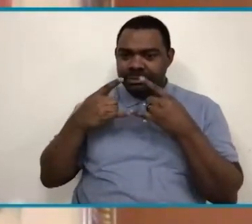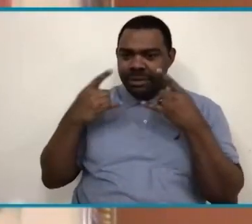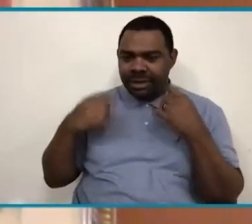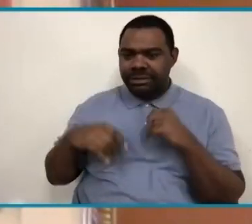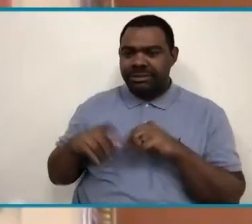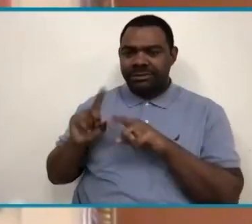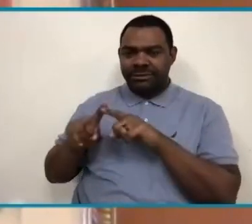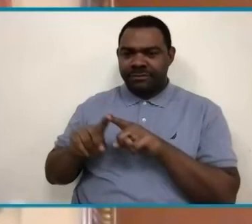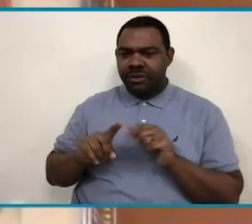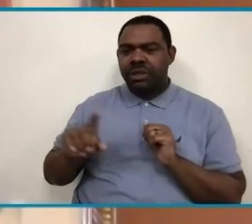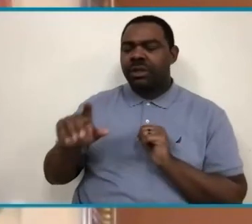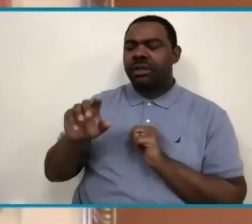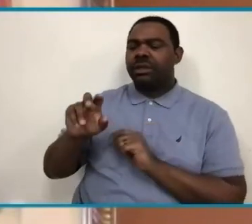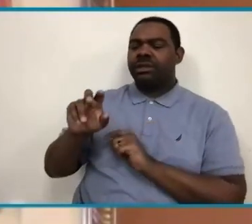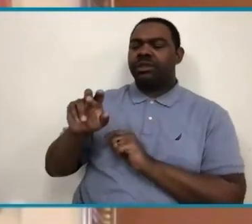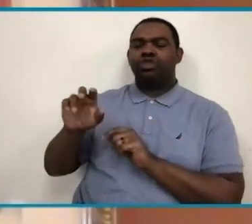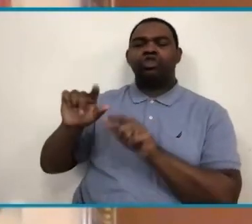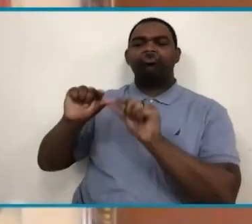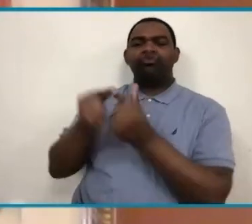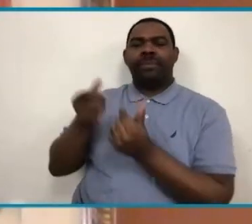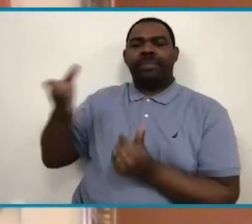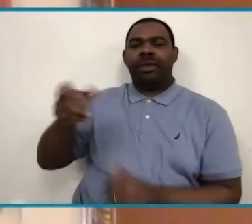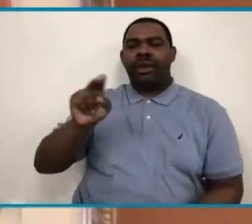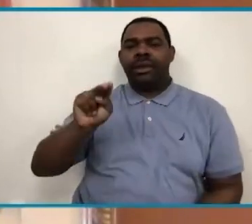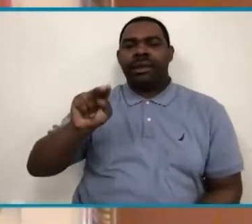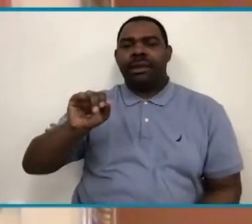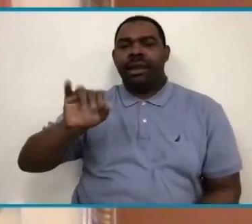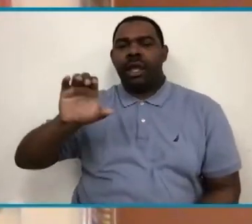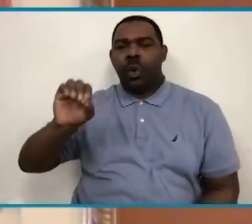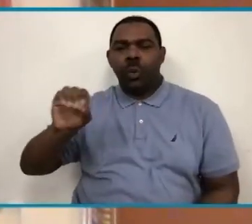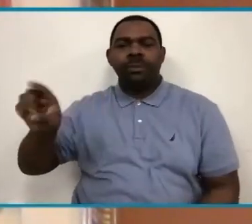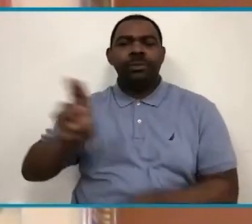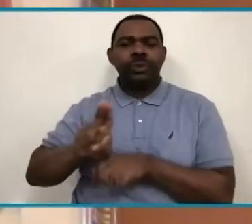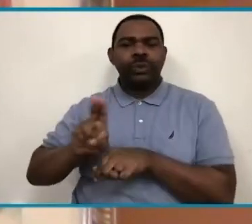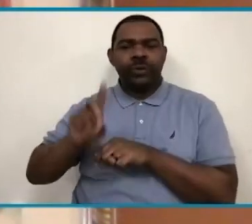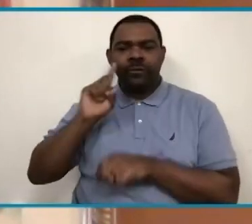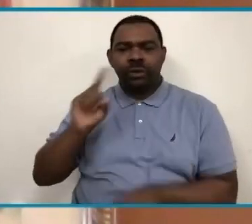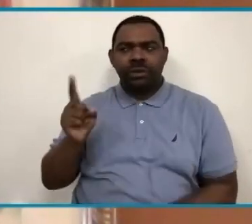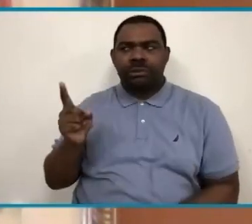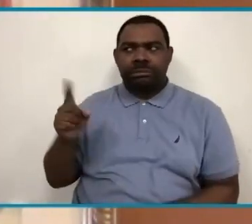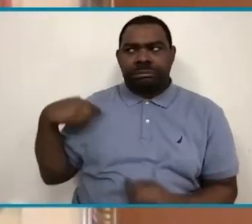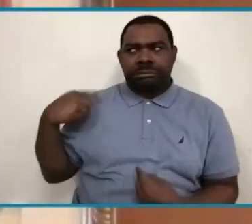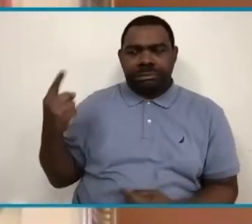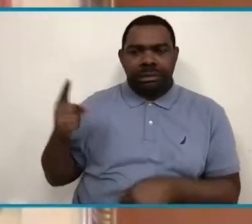have been using for a considerable amount of time and so that